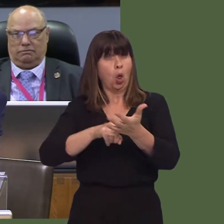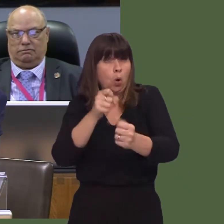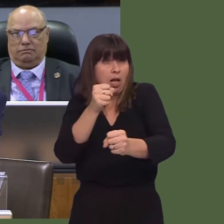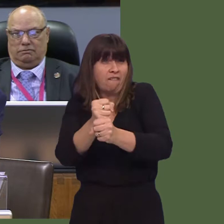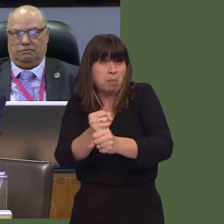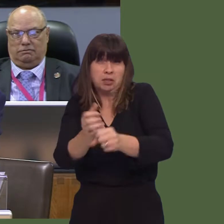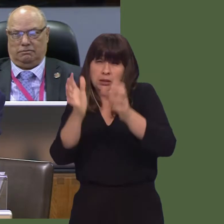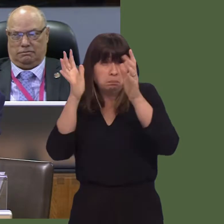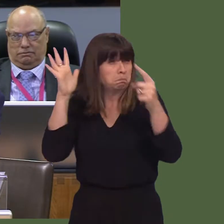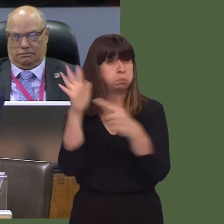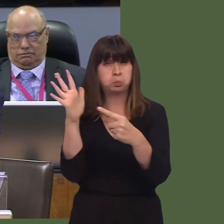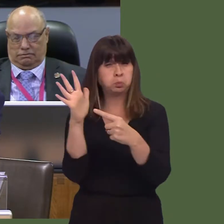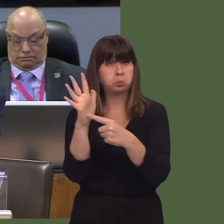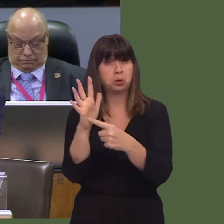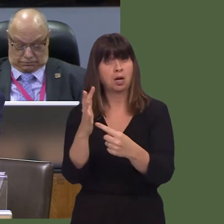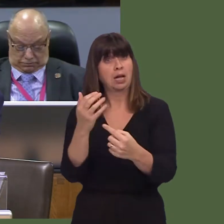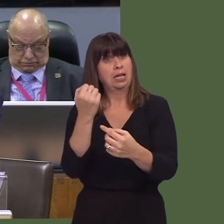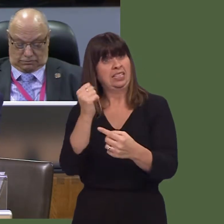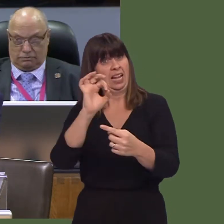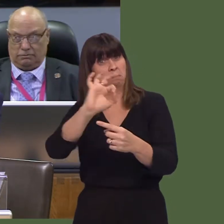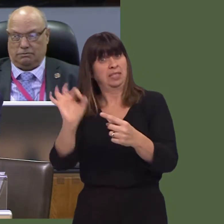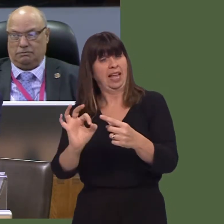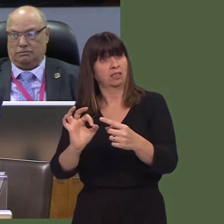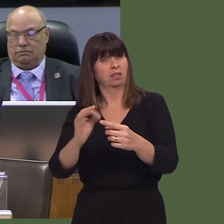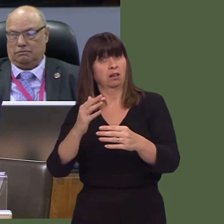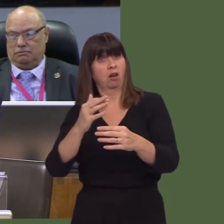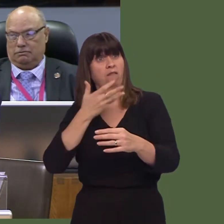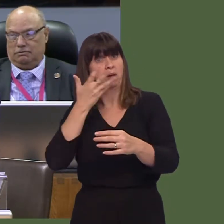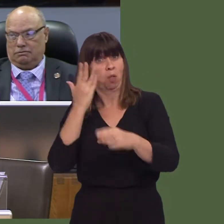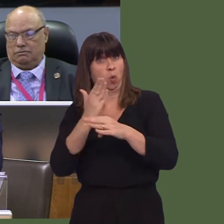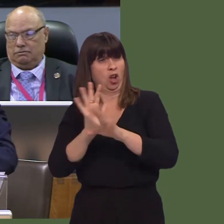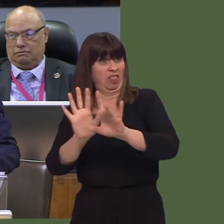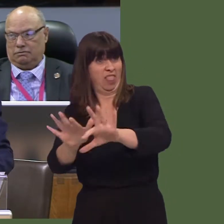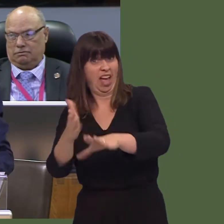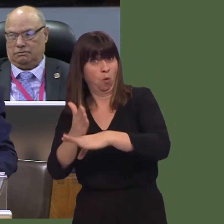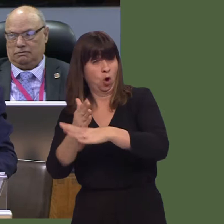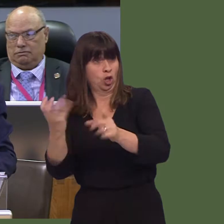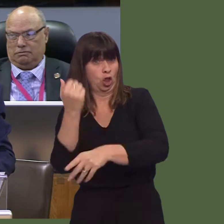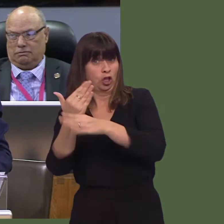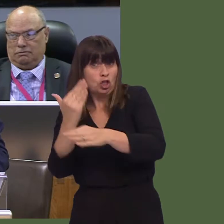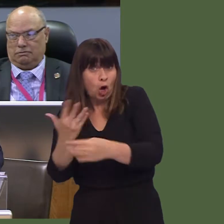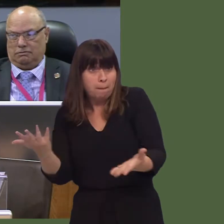It employs over 10 per cent of the Welsh workforce, spends £3.5 billion on goods and services,